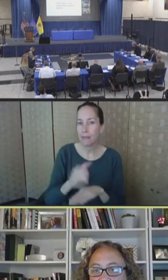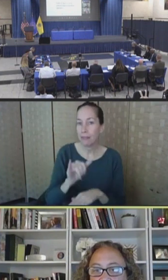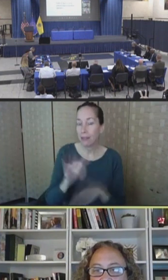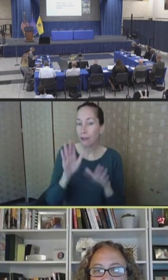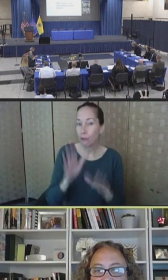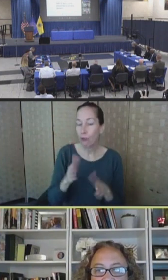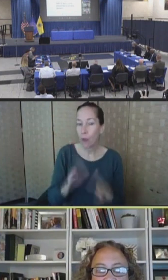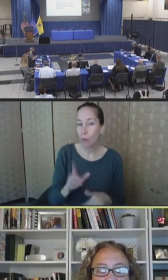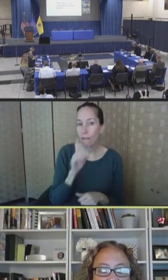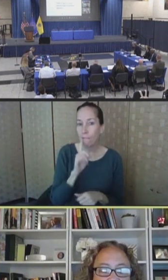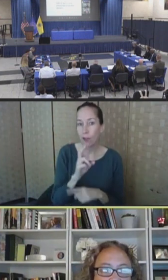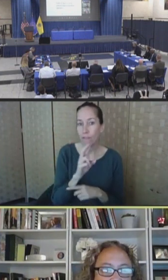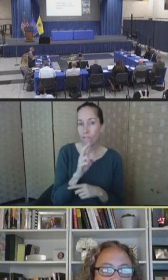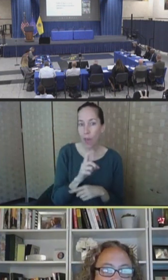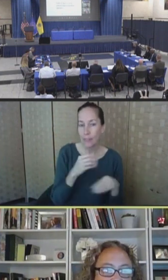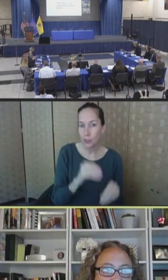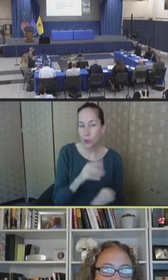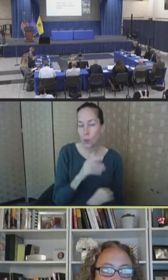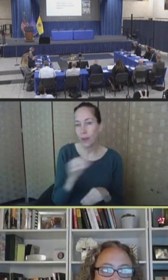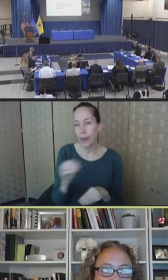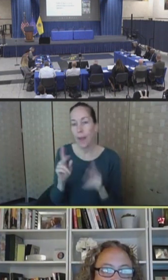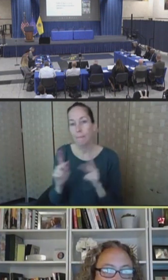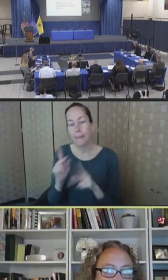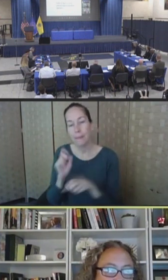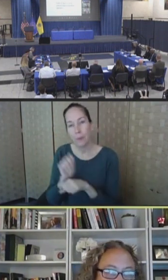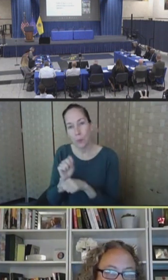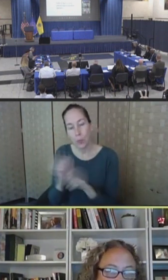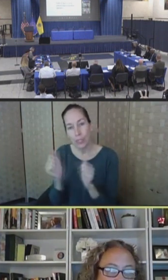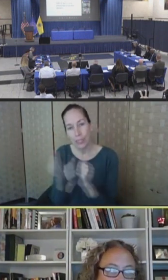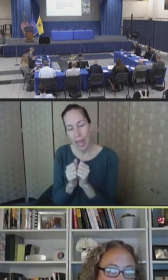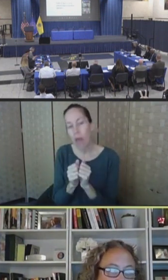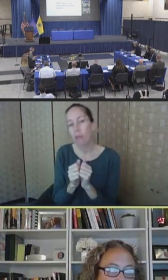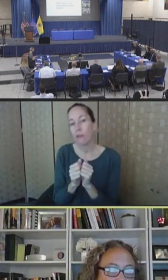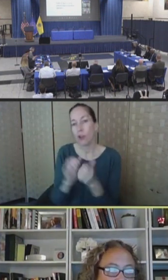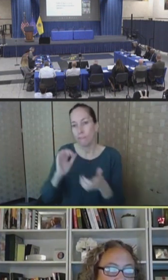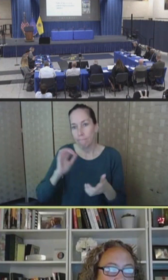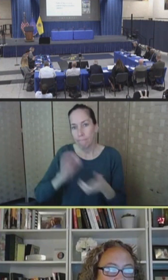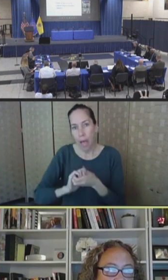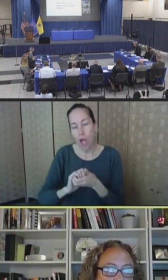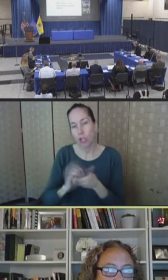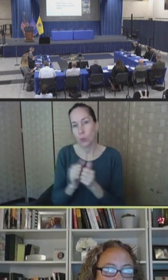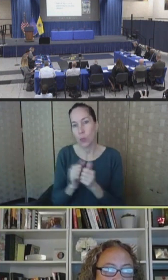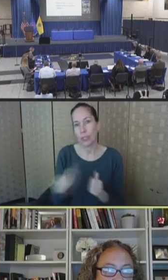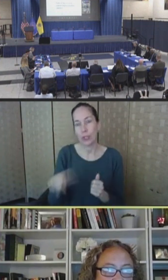the rollout of these vaccines specifically for COVID. We also have work going on with